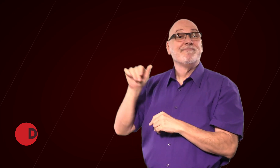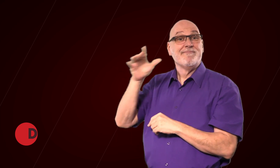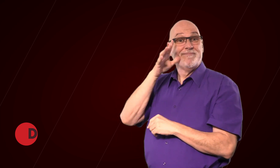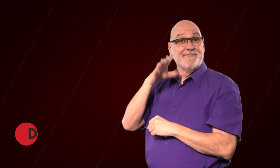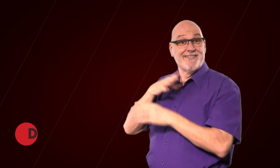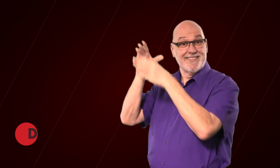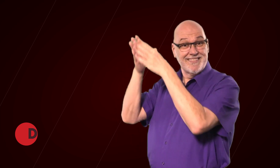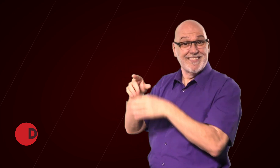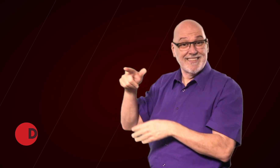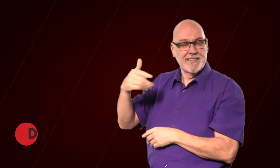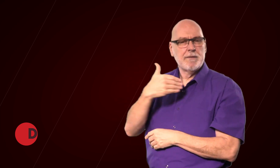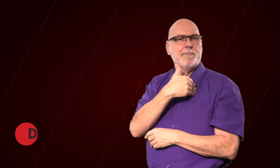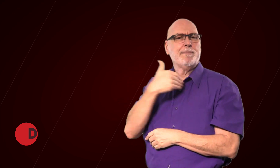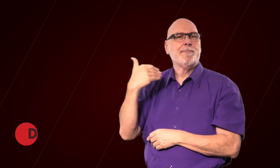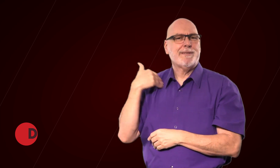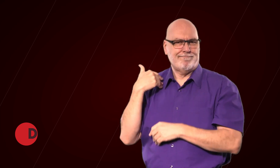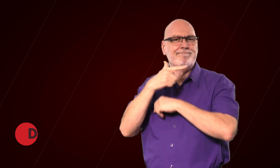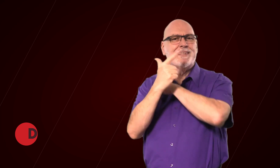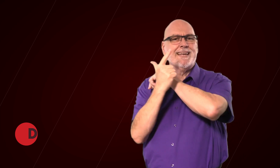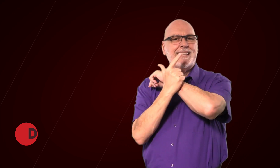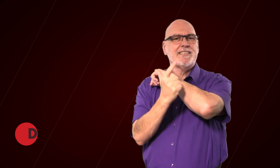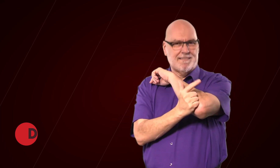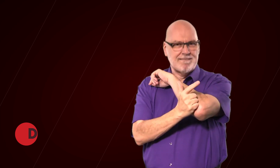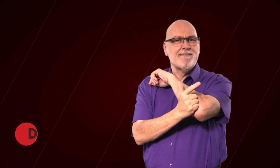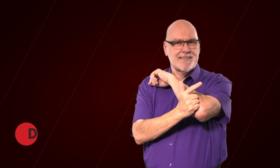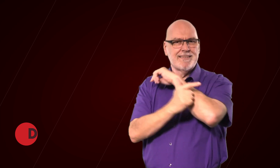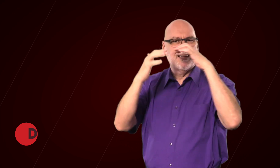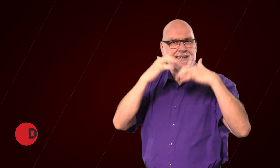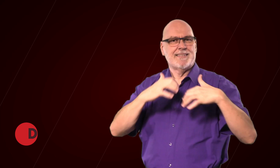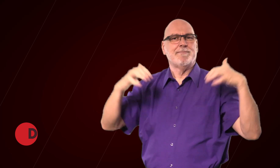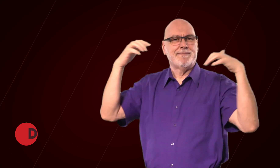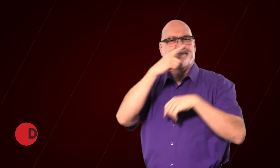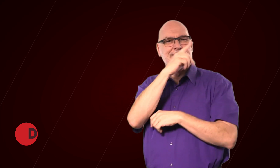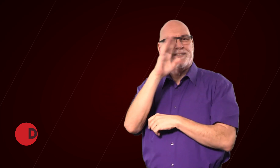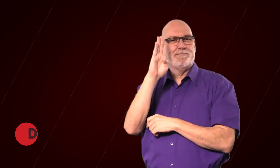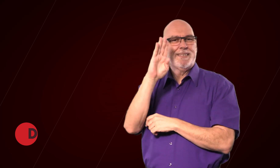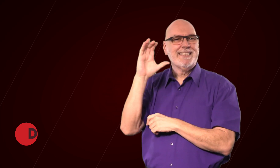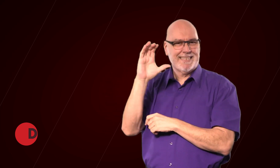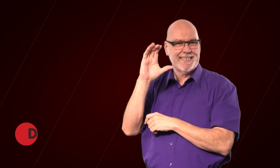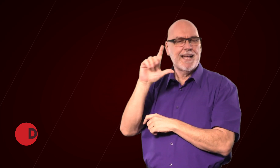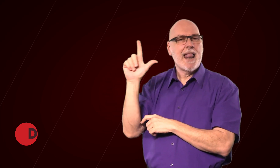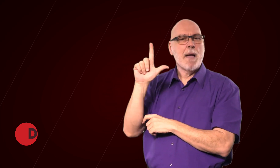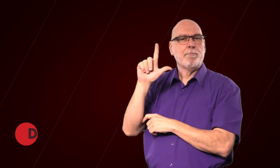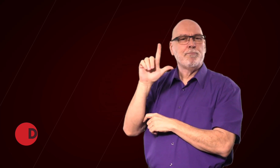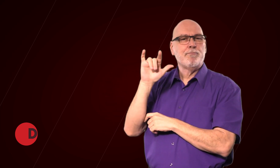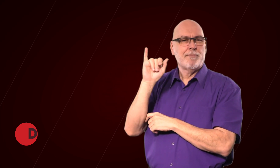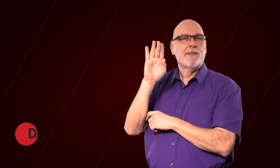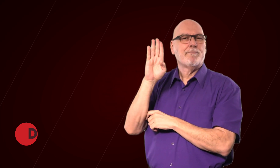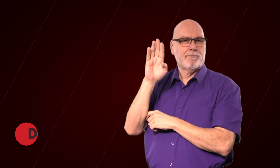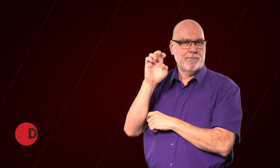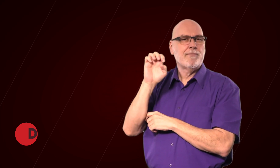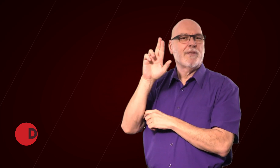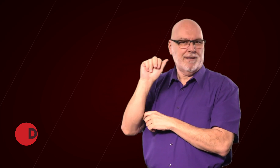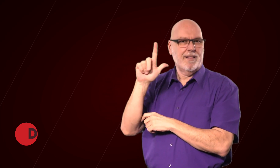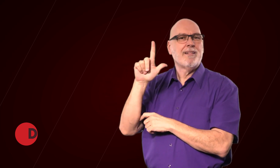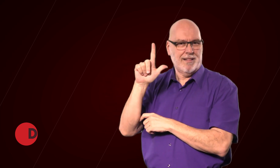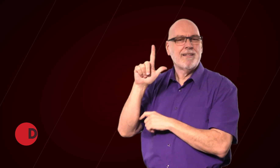She has been a member of the Legislative Assembly of British Columbia Liberal